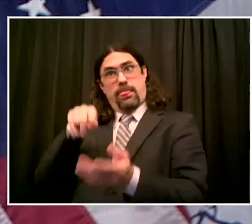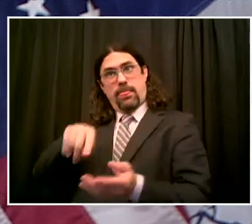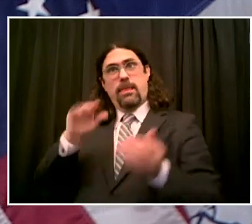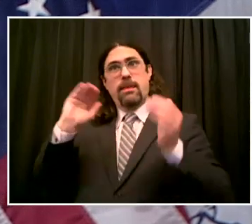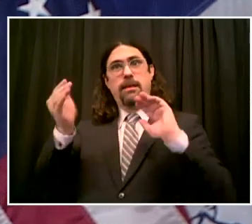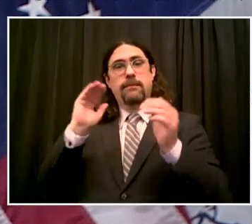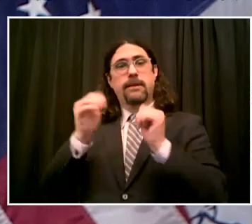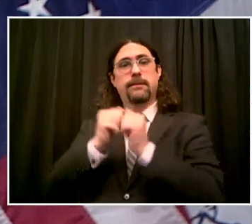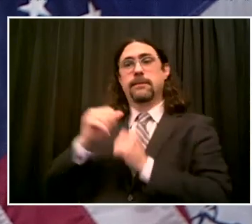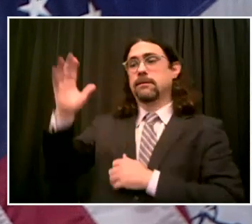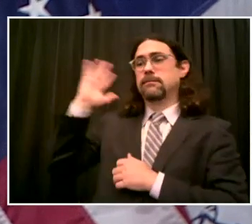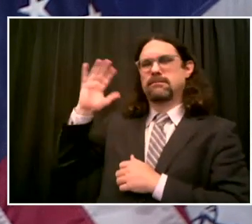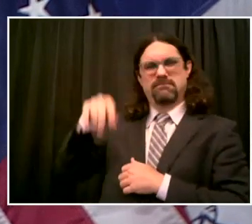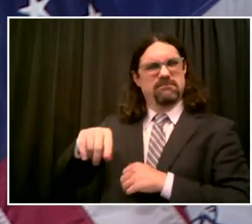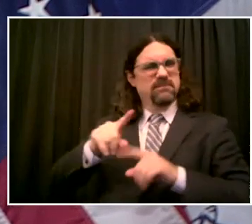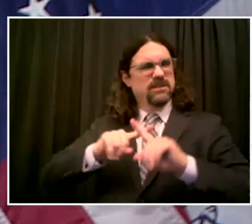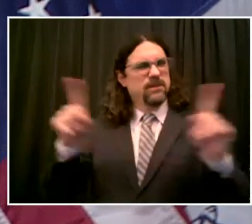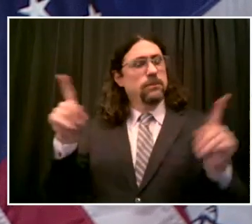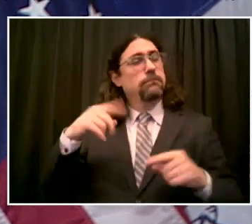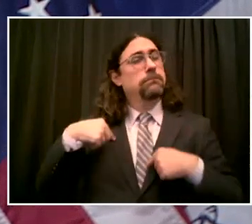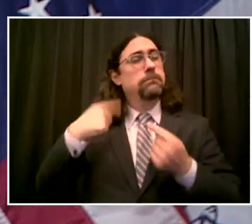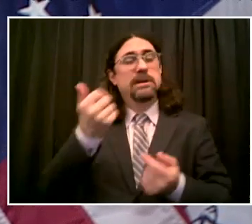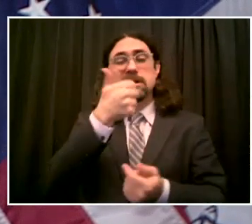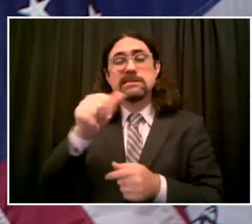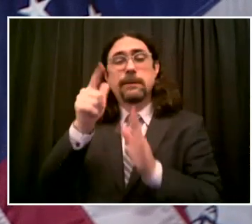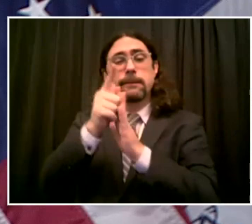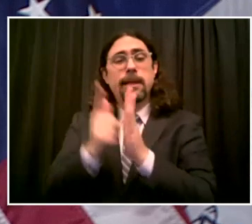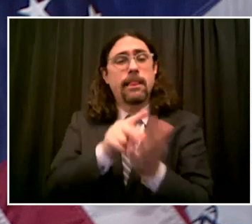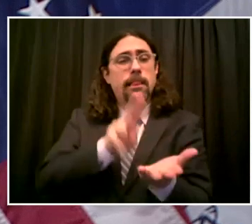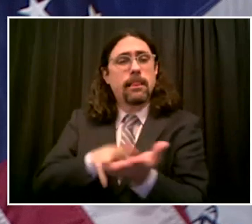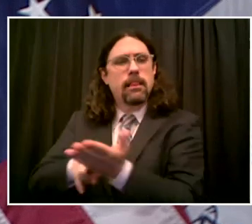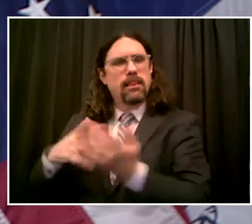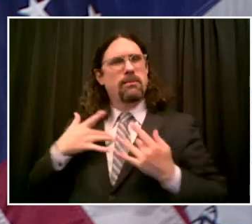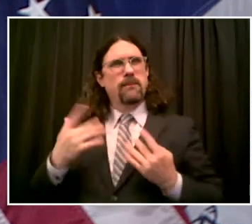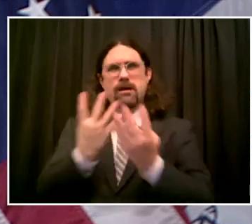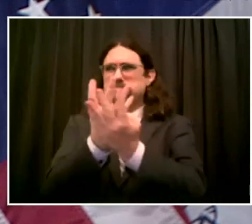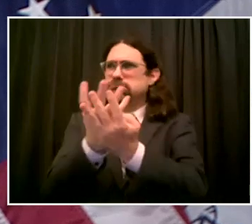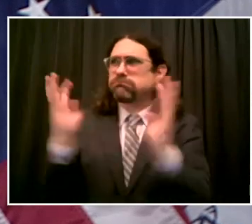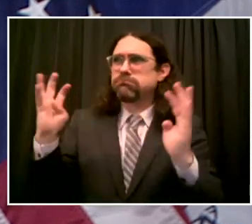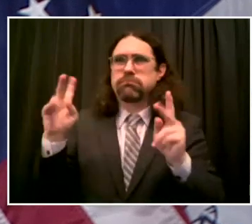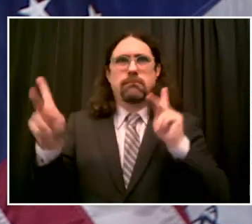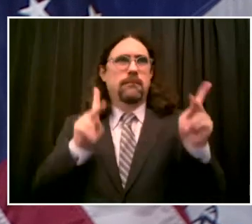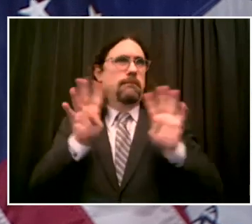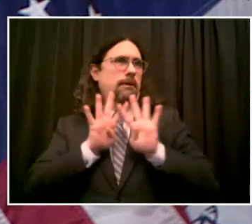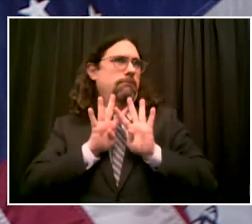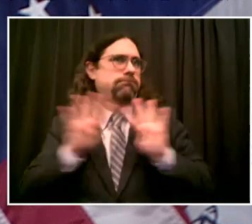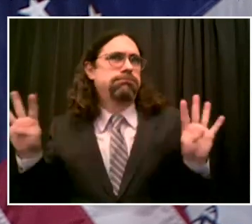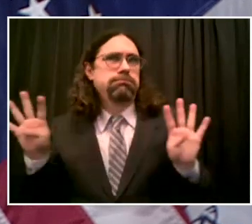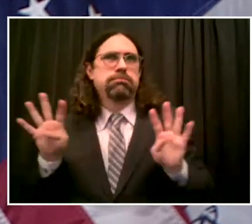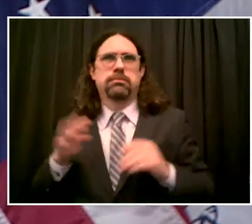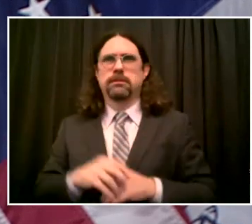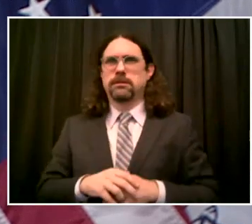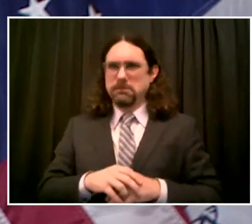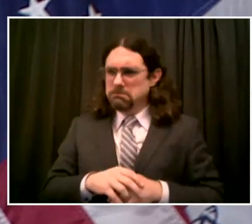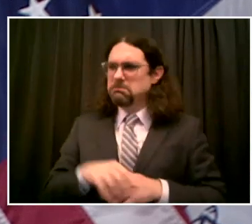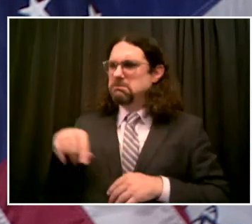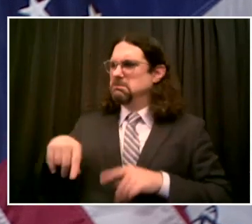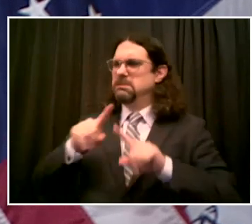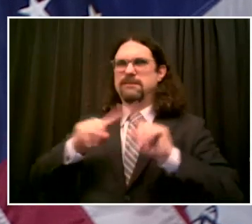TIME IN NEW YORK CITY HISTORY THAT WE ARE DOING THIS REMOTELY. AND TO SAY THE LEAST, WE ALL APPRECIATE INNOVATION, BUT